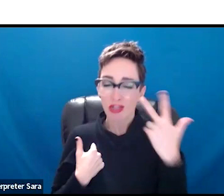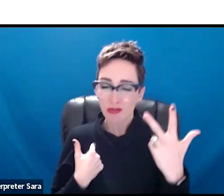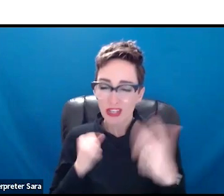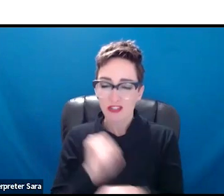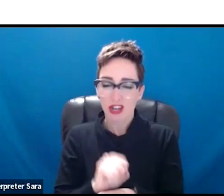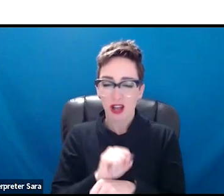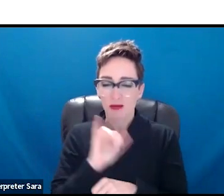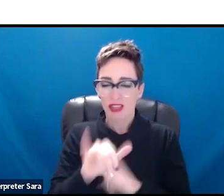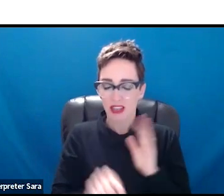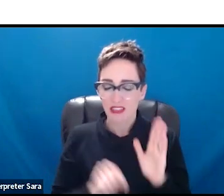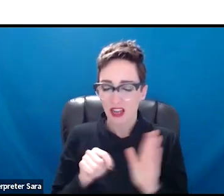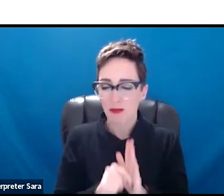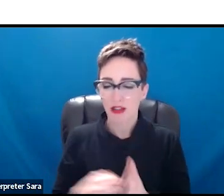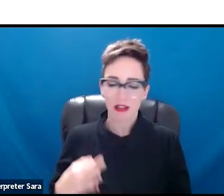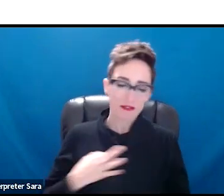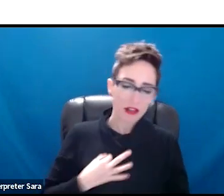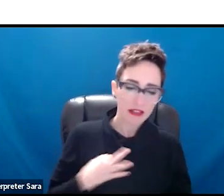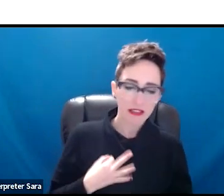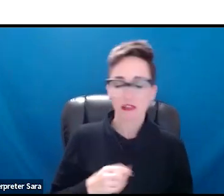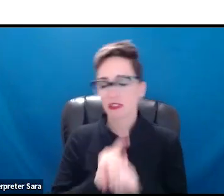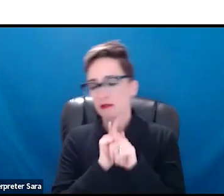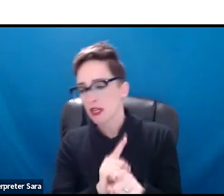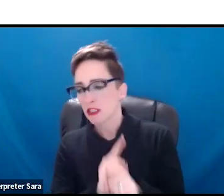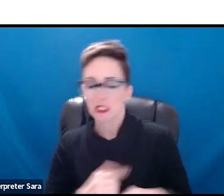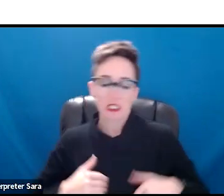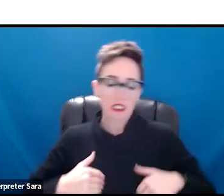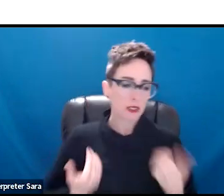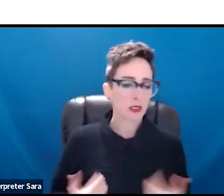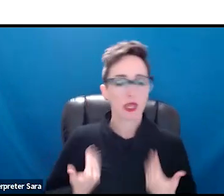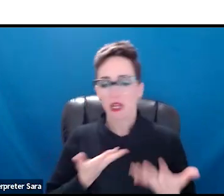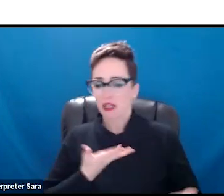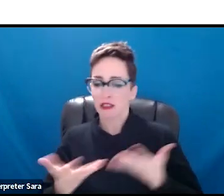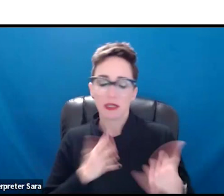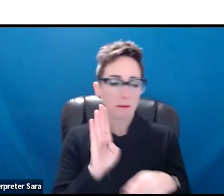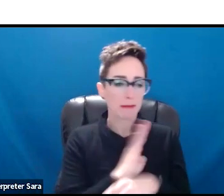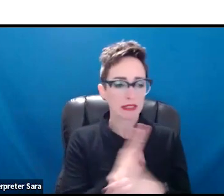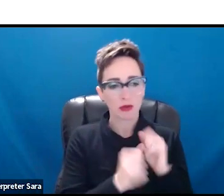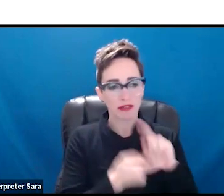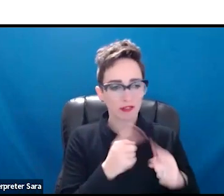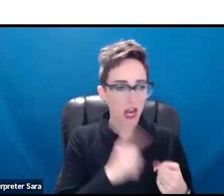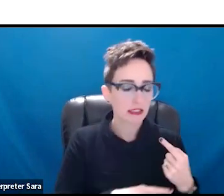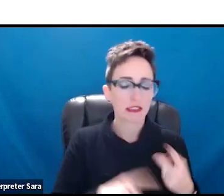volunteering, mentoring, youth, busy with friends and athletics.